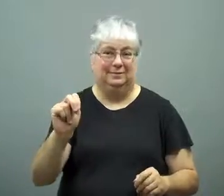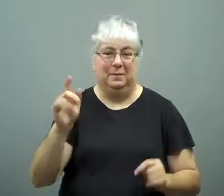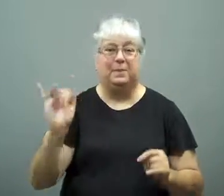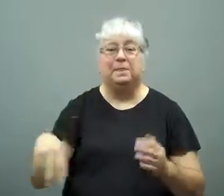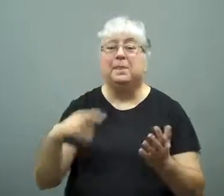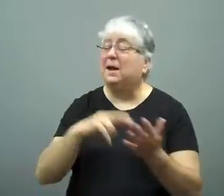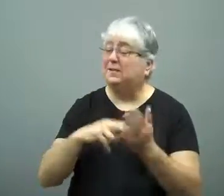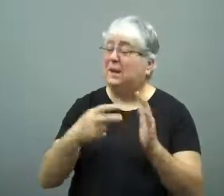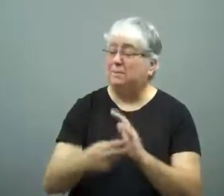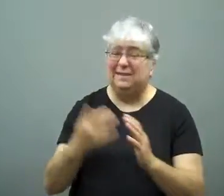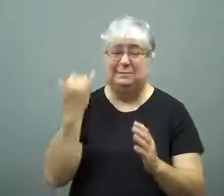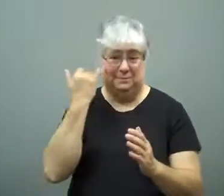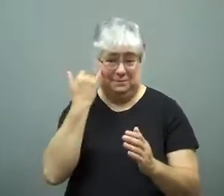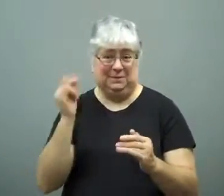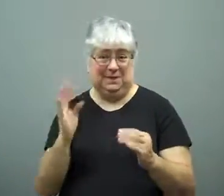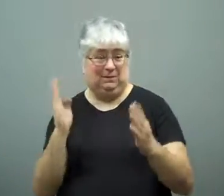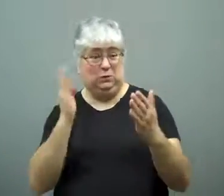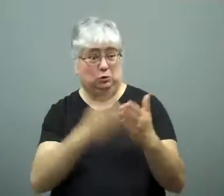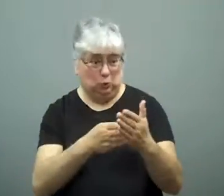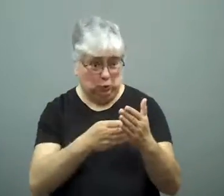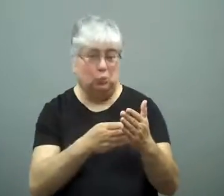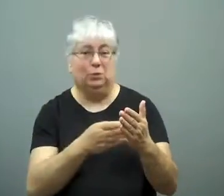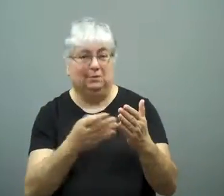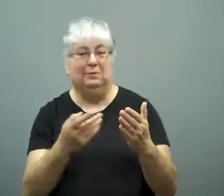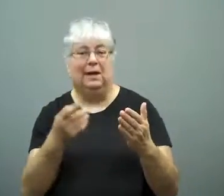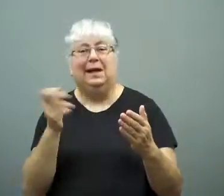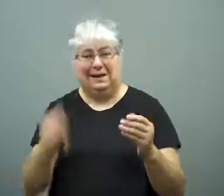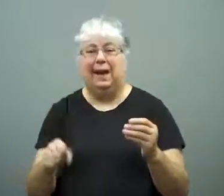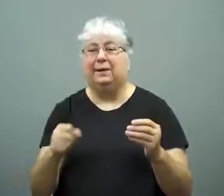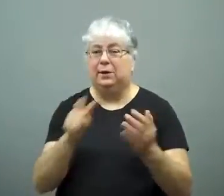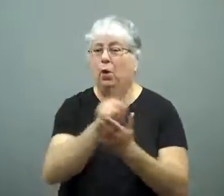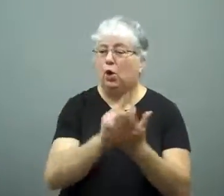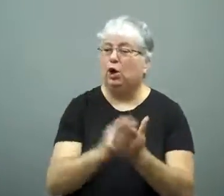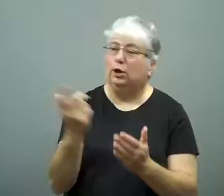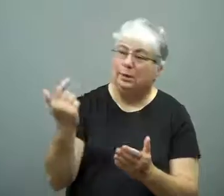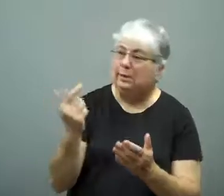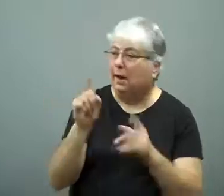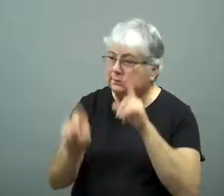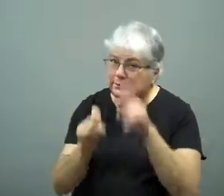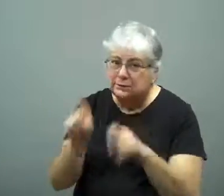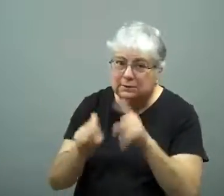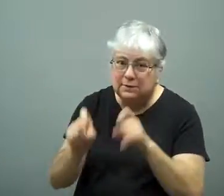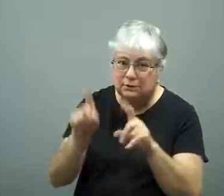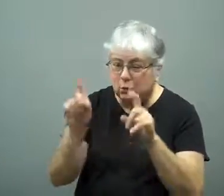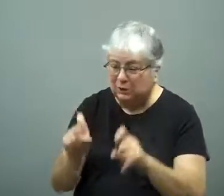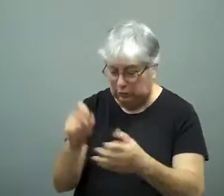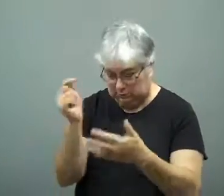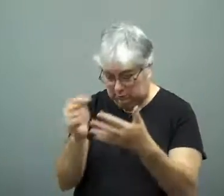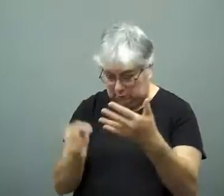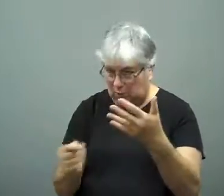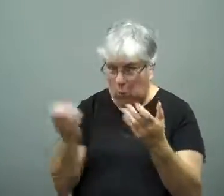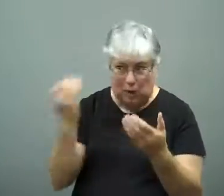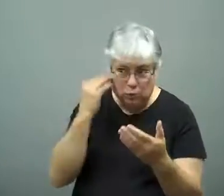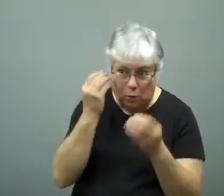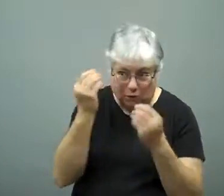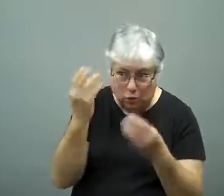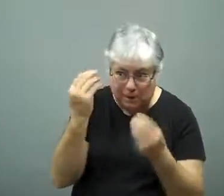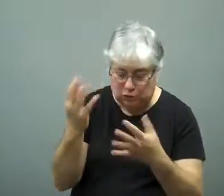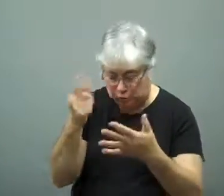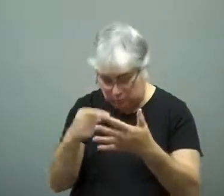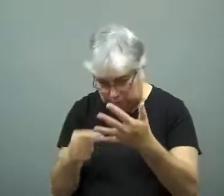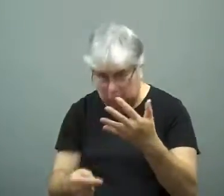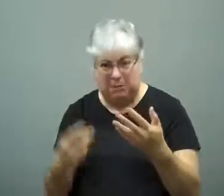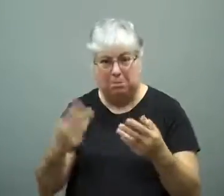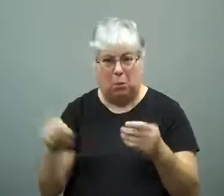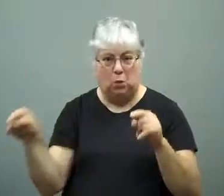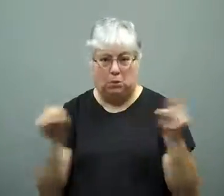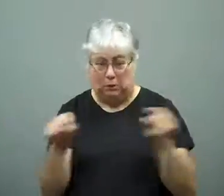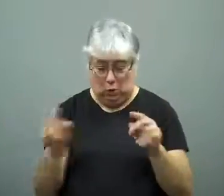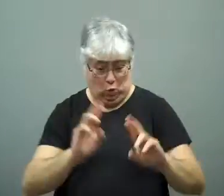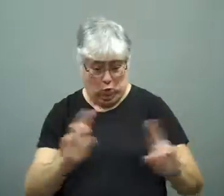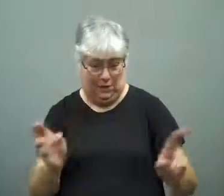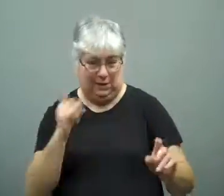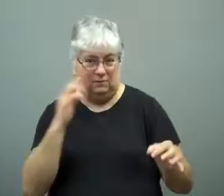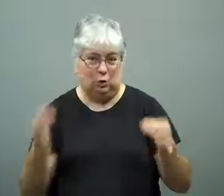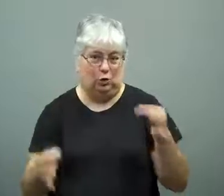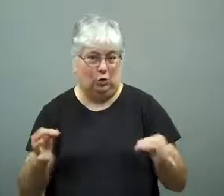Lawyers can ask the opposing party questions in order to get information.